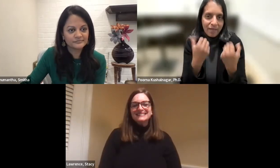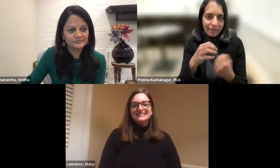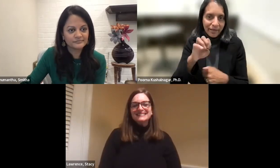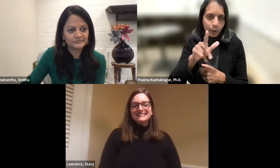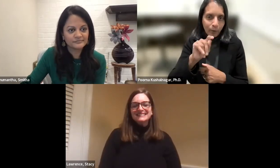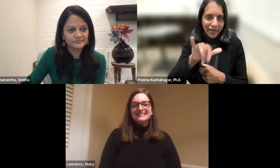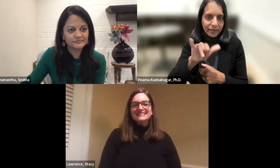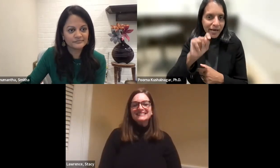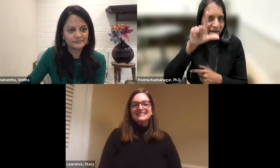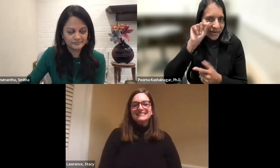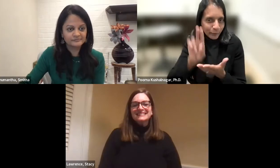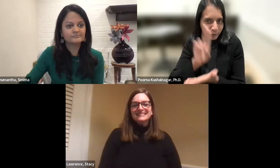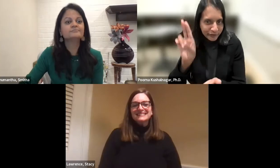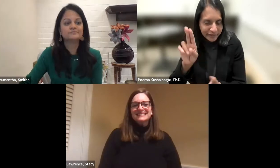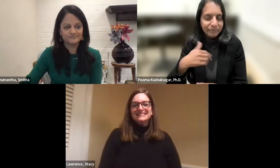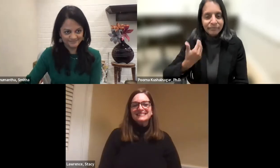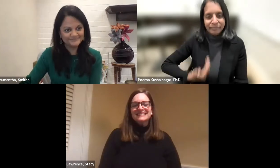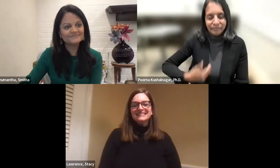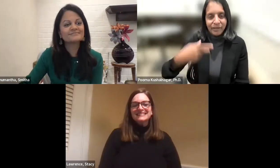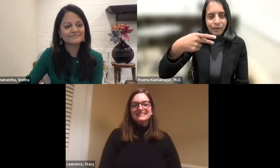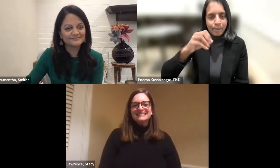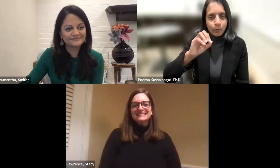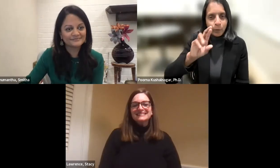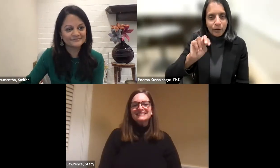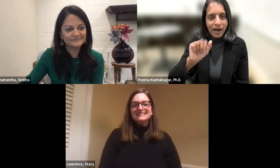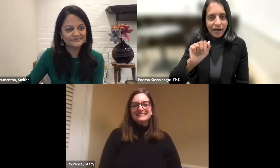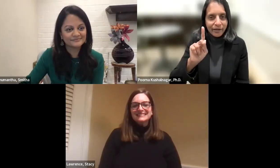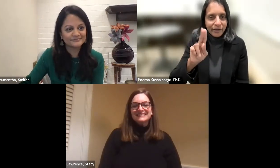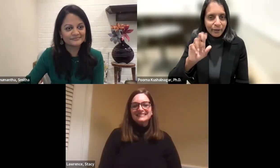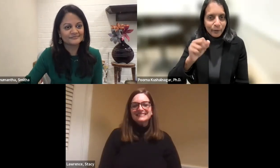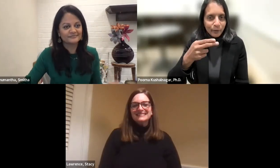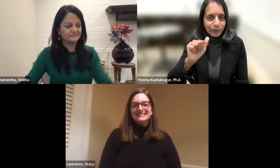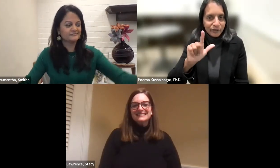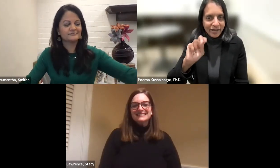I am the director for the Center for Deaf Health Equity at Gallaudet University.